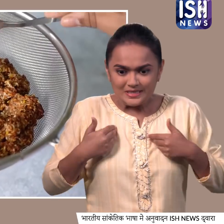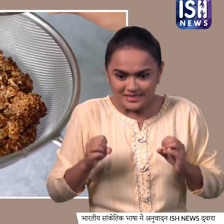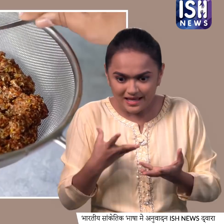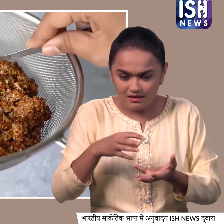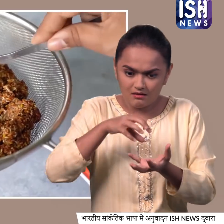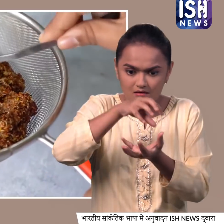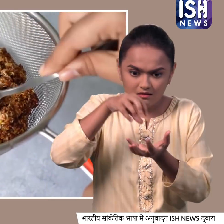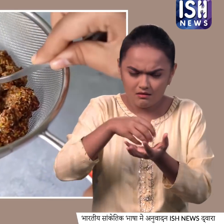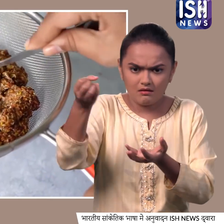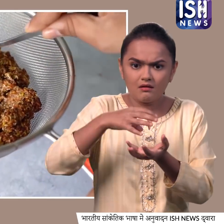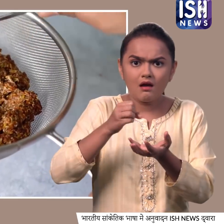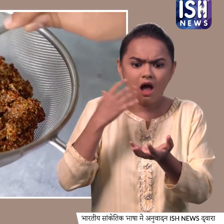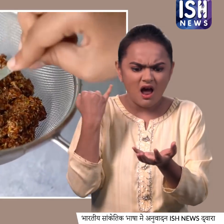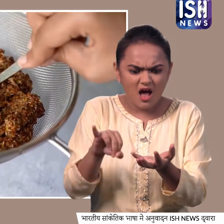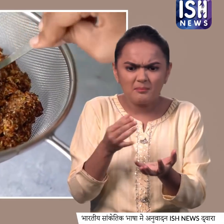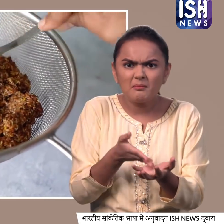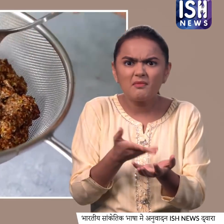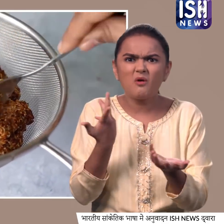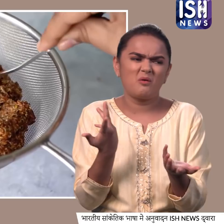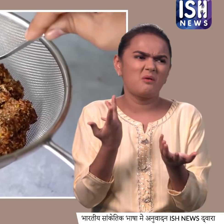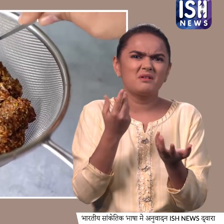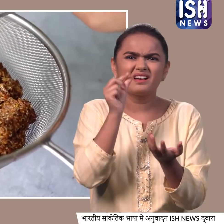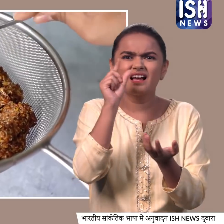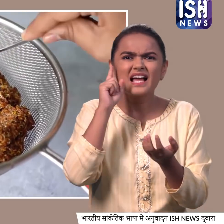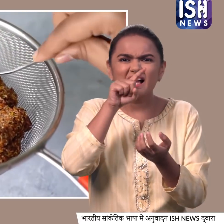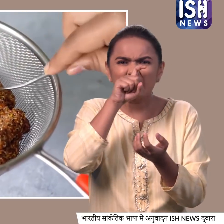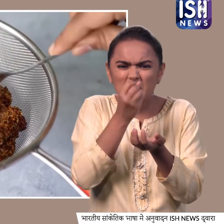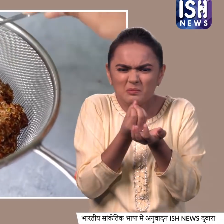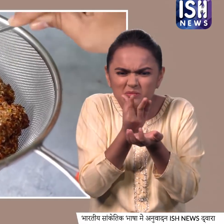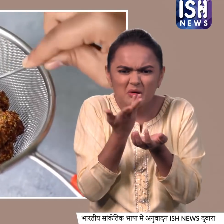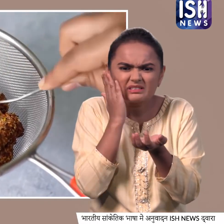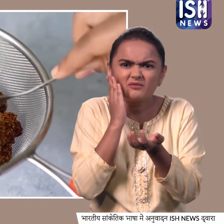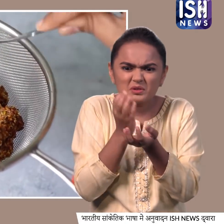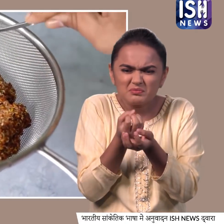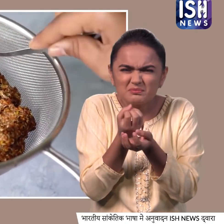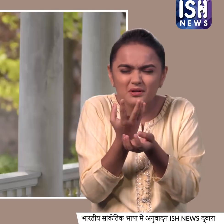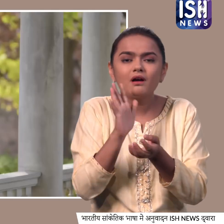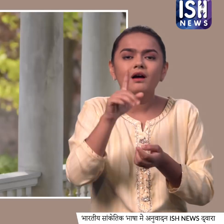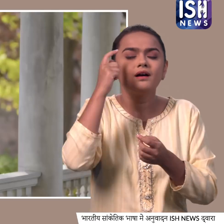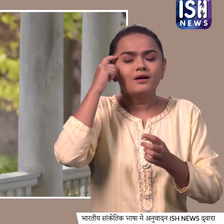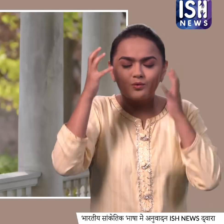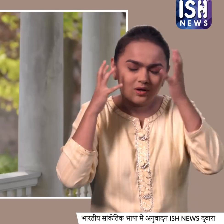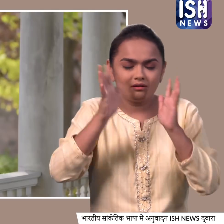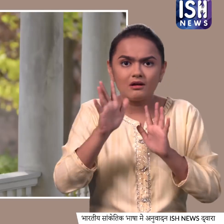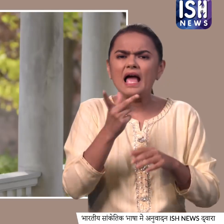When sprouts get spoiled, or when a little bit of mold or fungus grows on them, don't worry